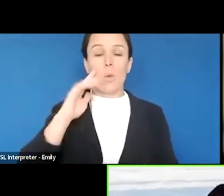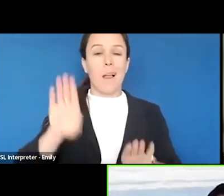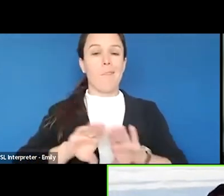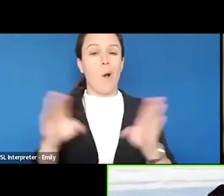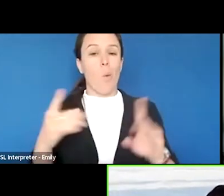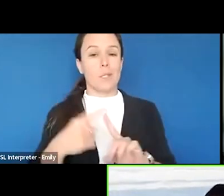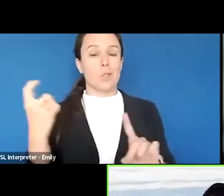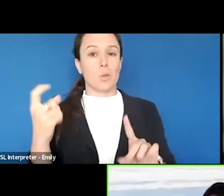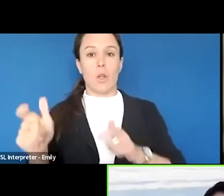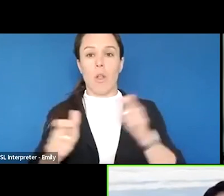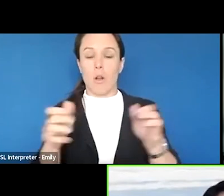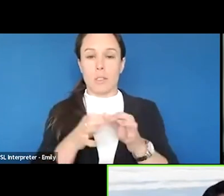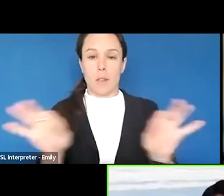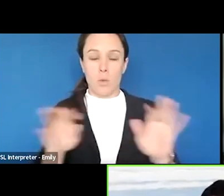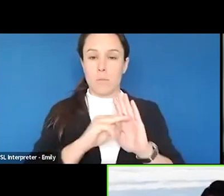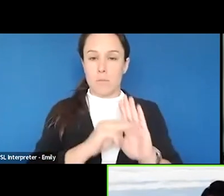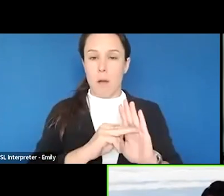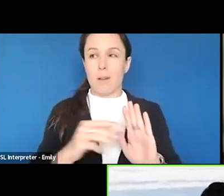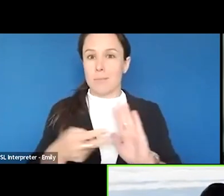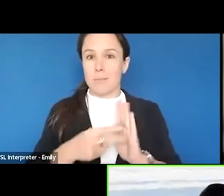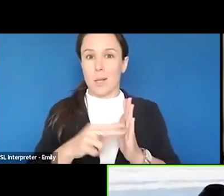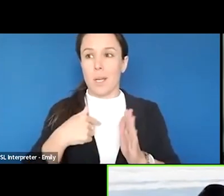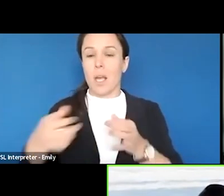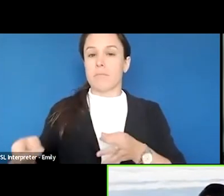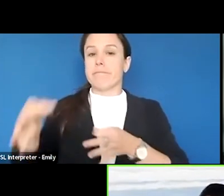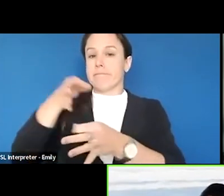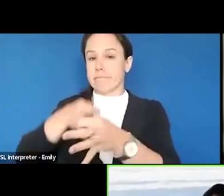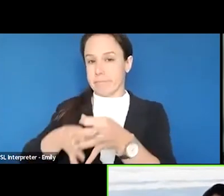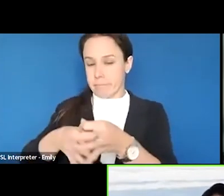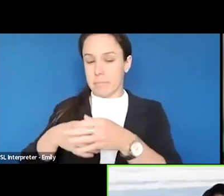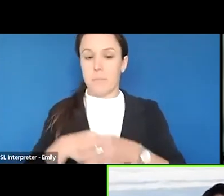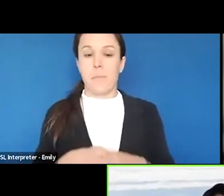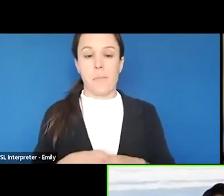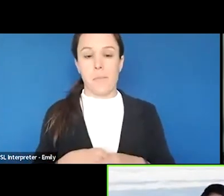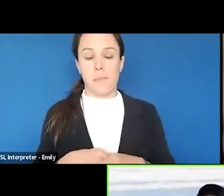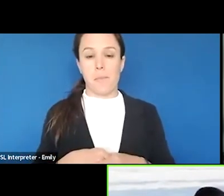language models that we can substitute with it -- with it so that it is kind of like they're you